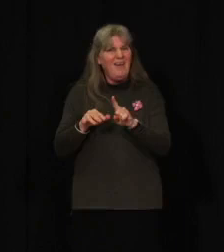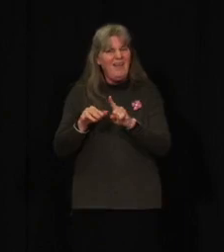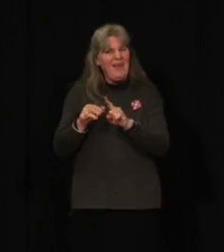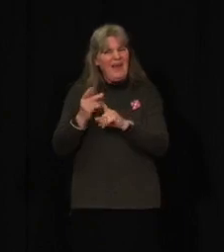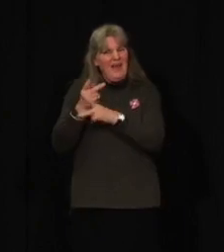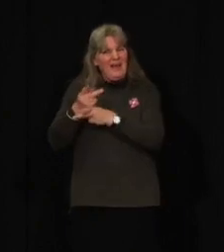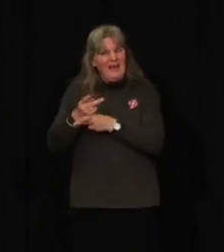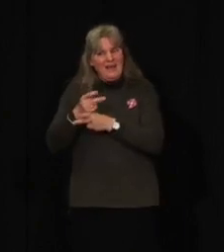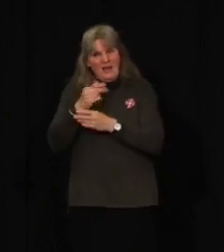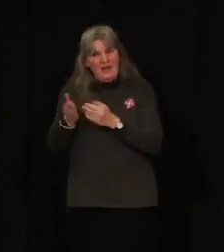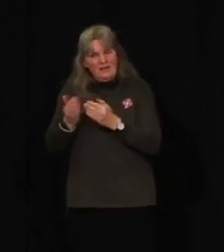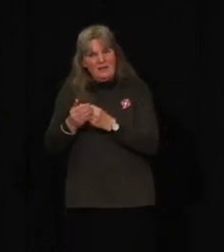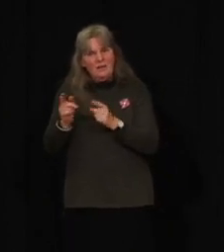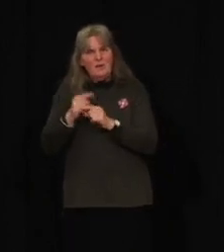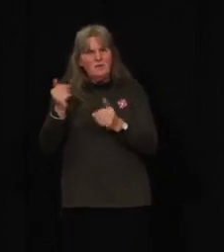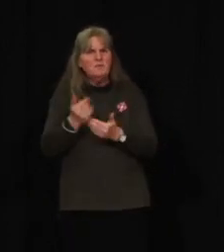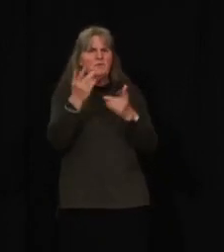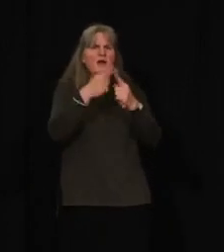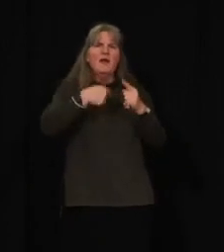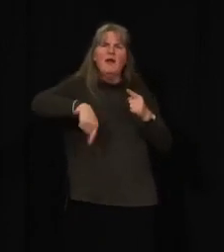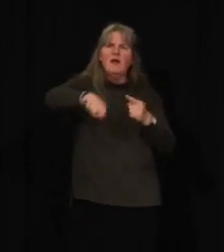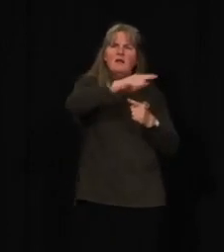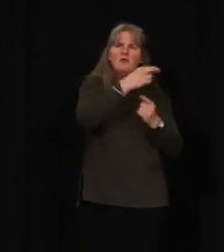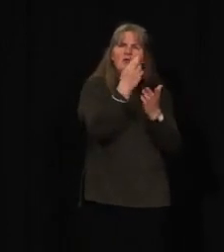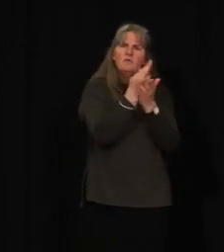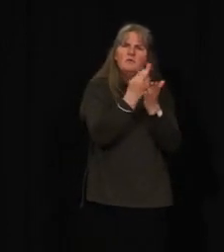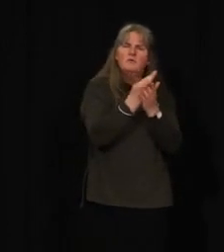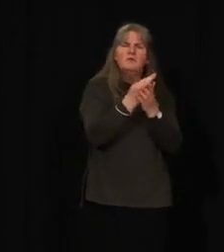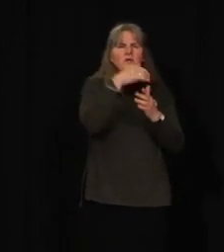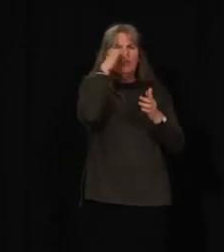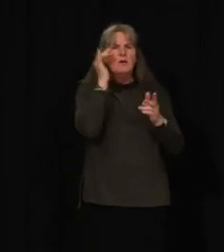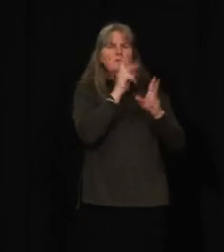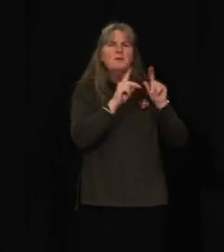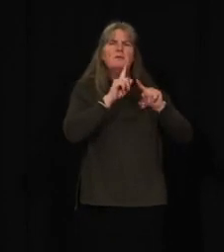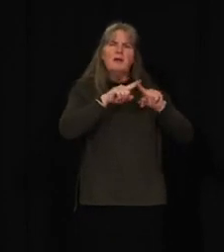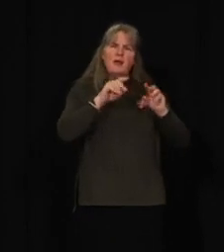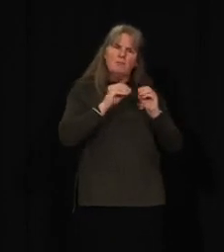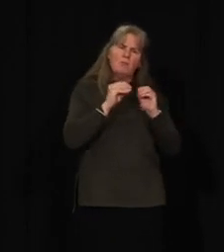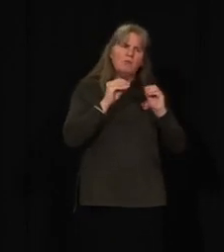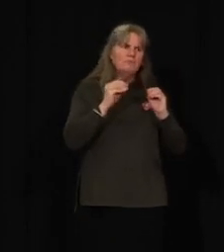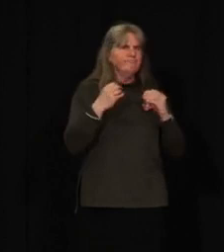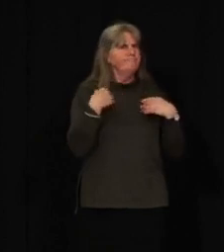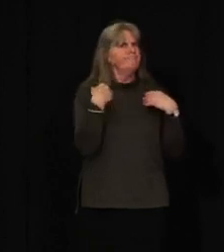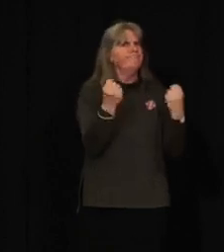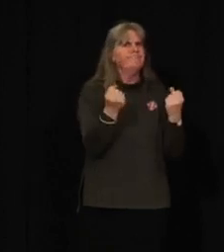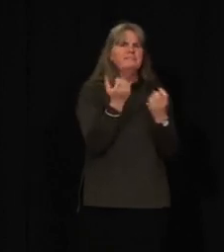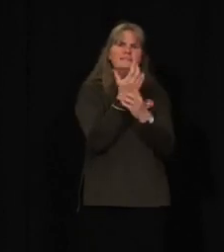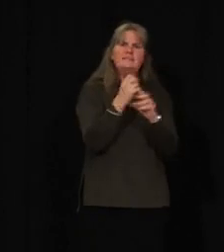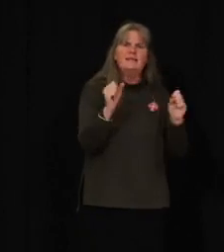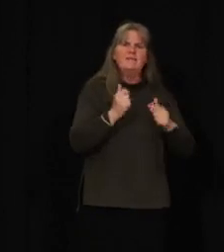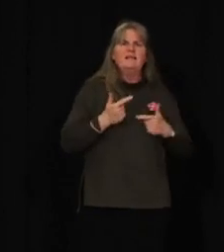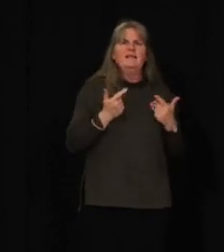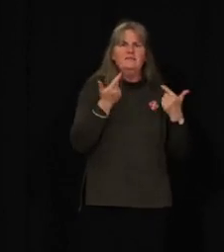Yukoners have the tools, knowledge and resources to live as fully as they can while staying safe in the face of all